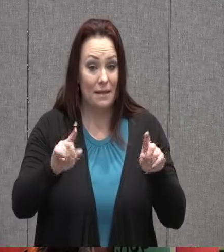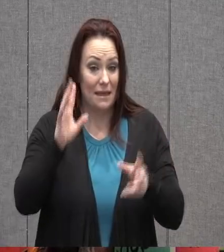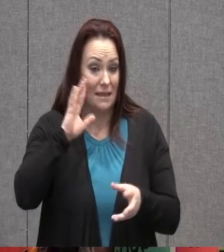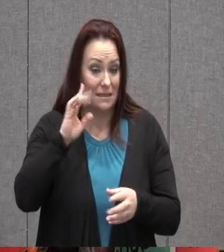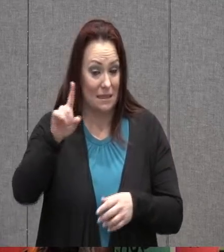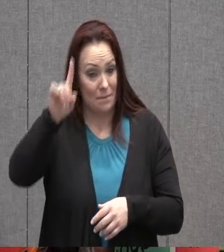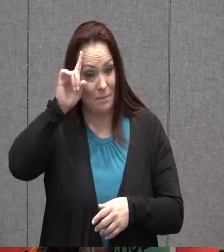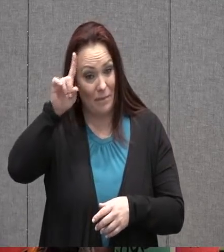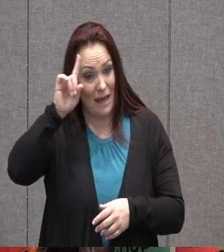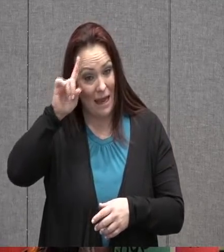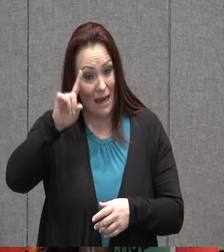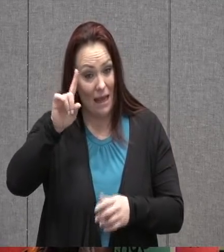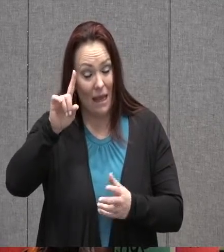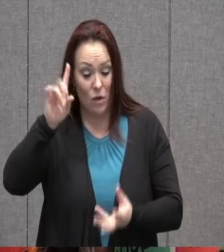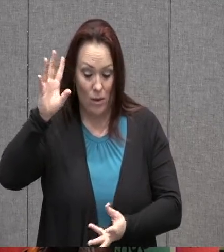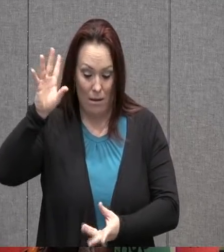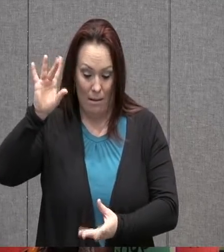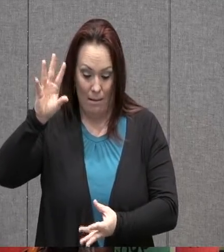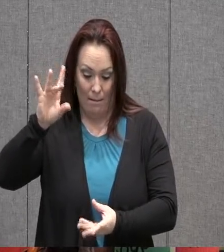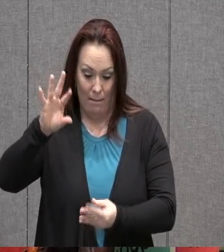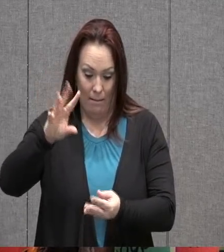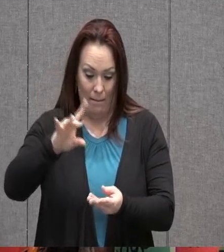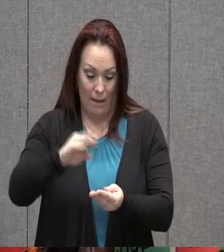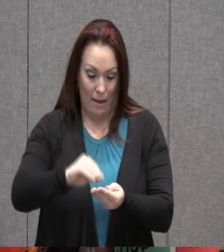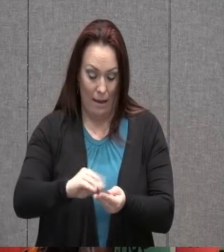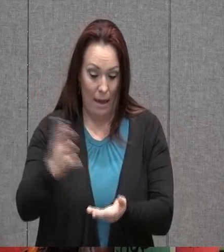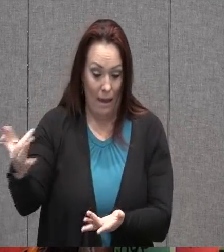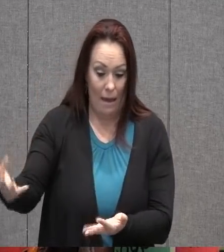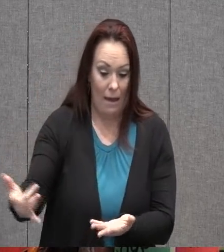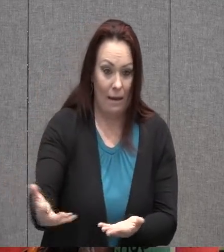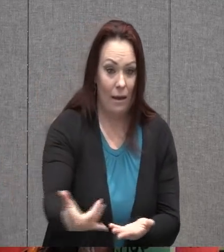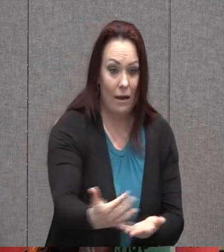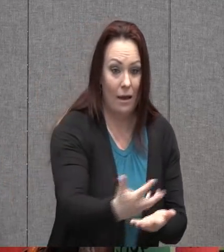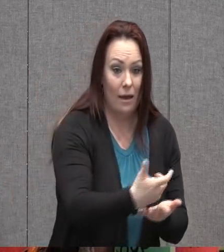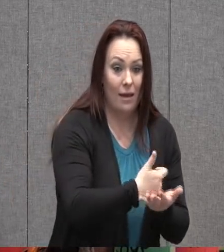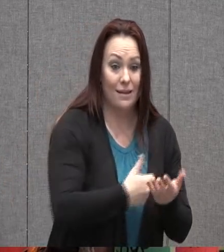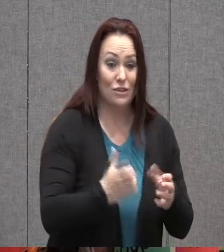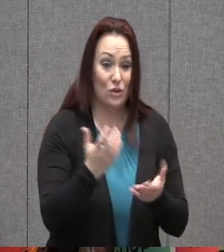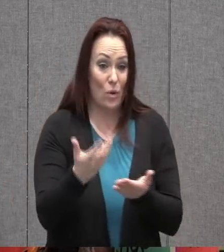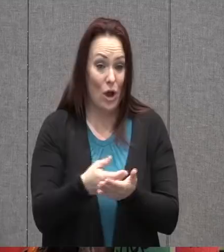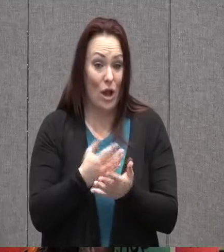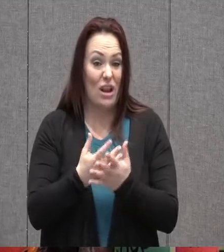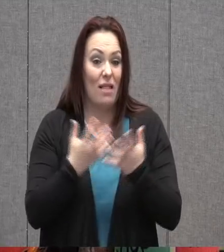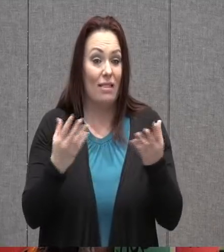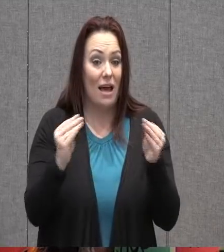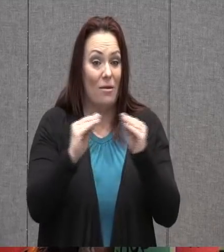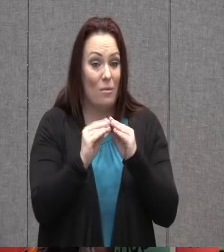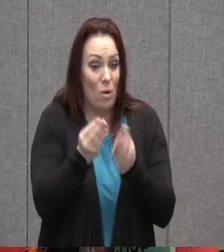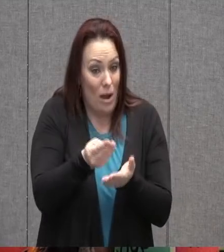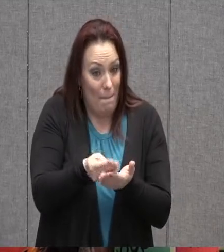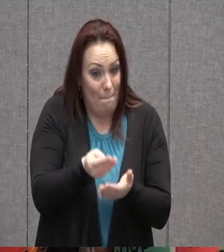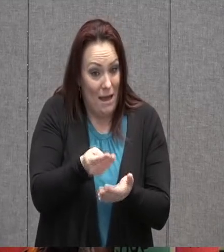with other pennies to make much more money. The penny is kind of special because the penny